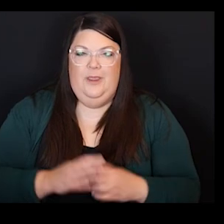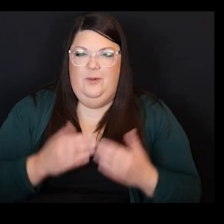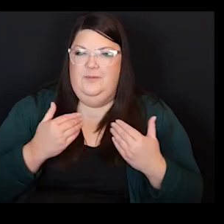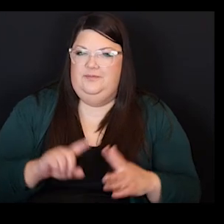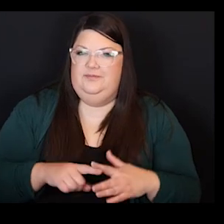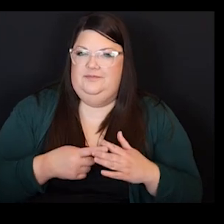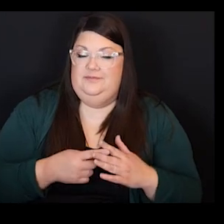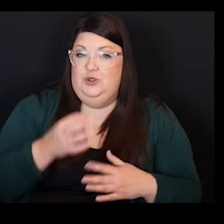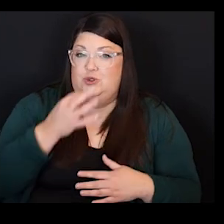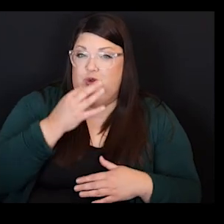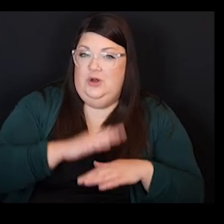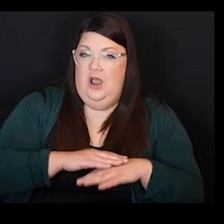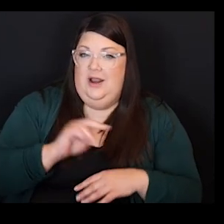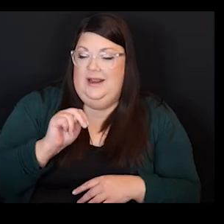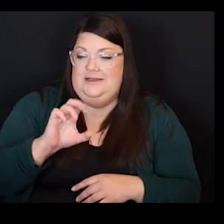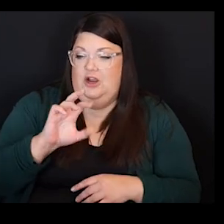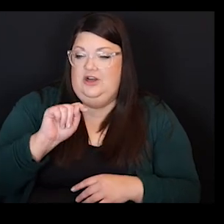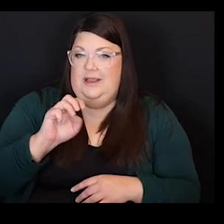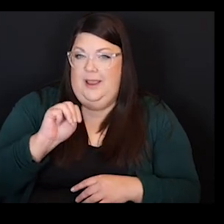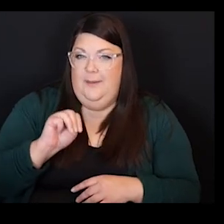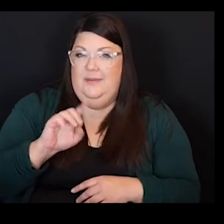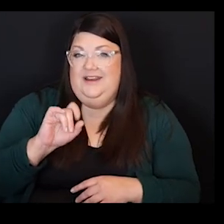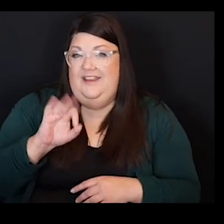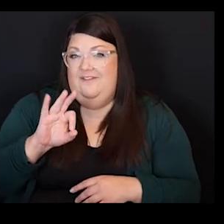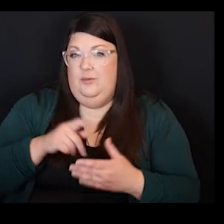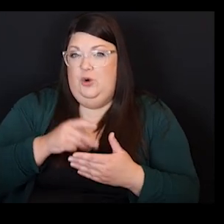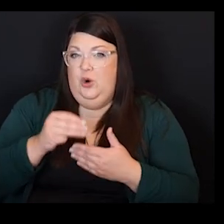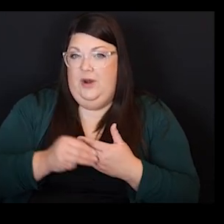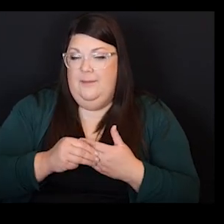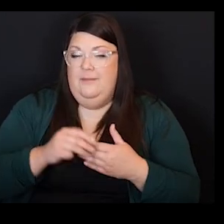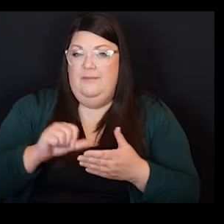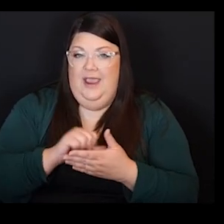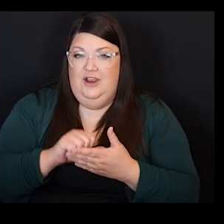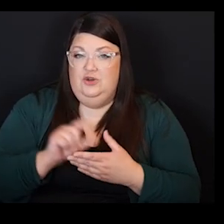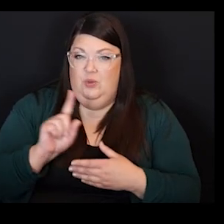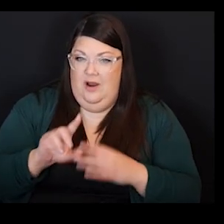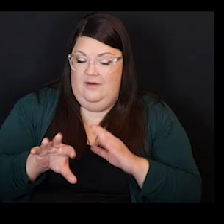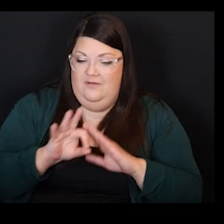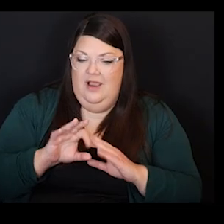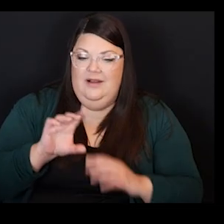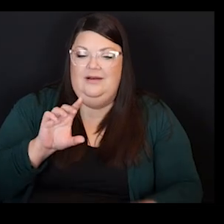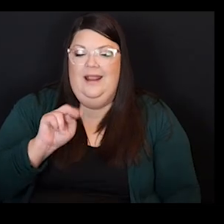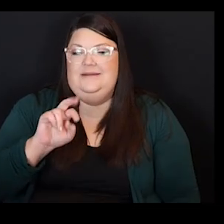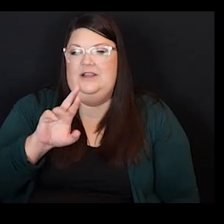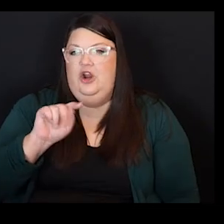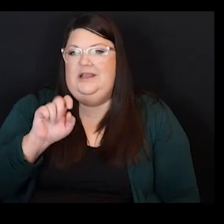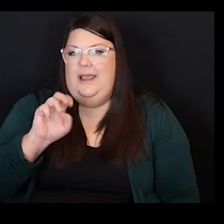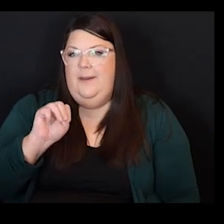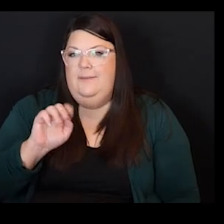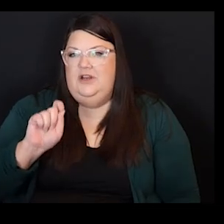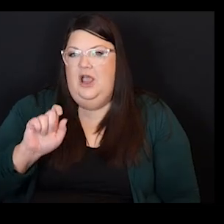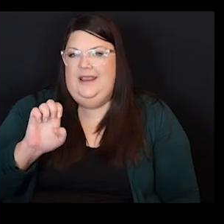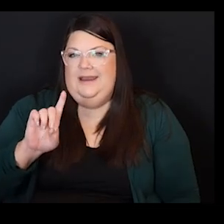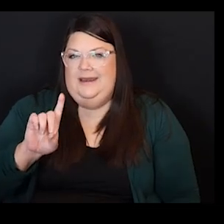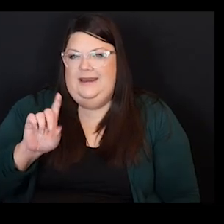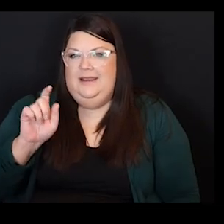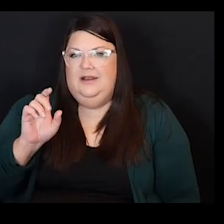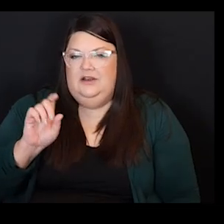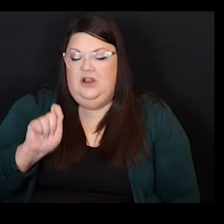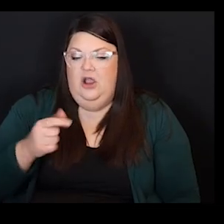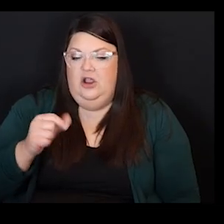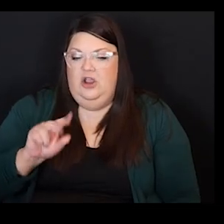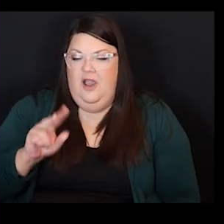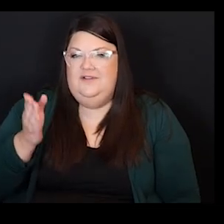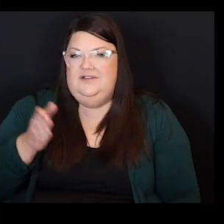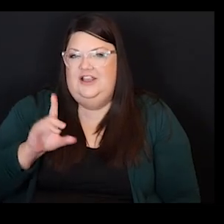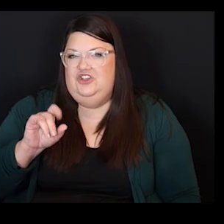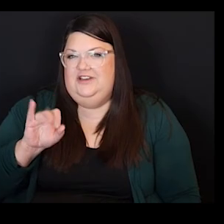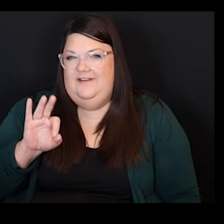[System Demo] Soon on the NCRTM DIF Program page, located at ncrtm.ed.gov/dif, two new tiles